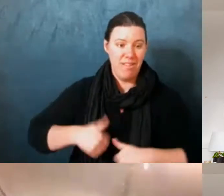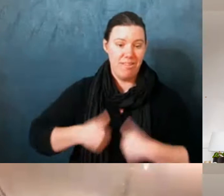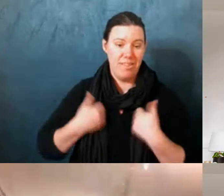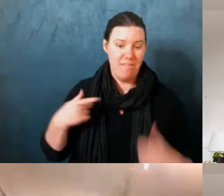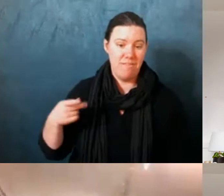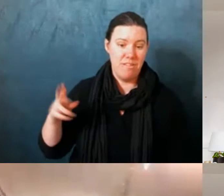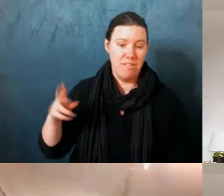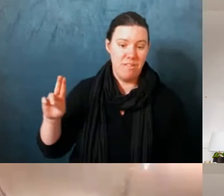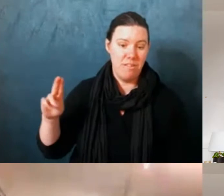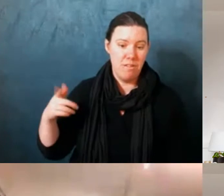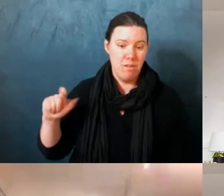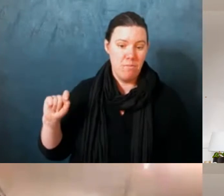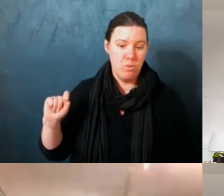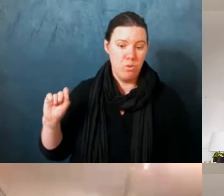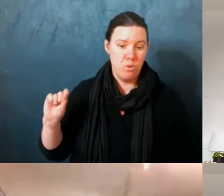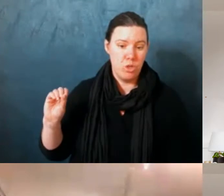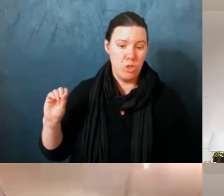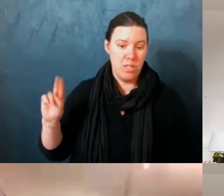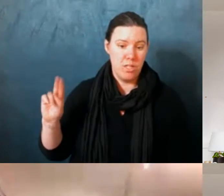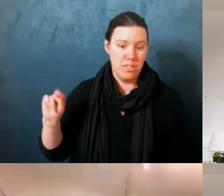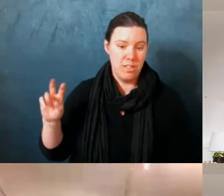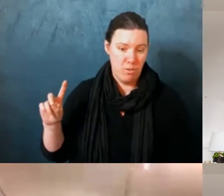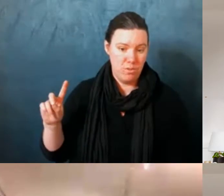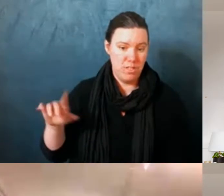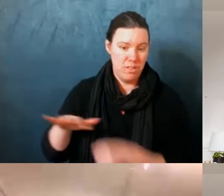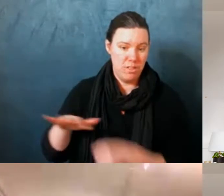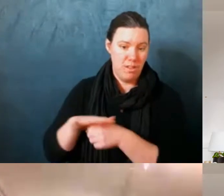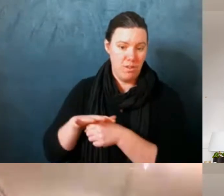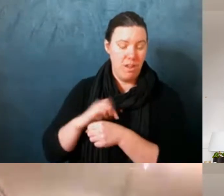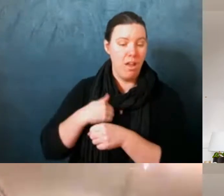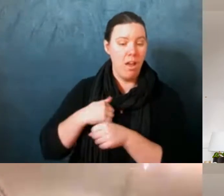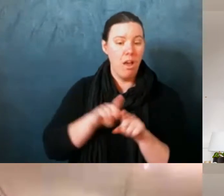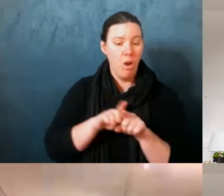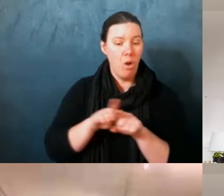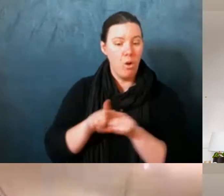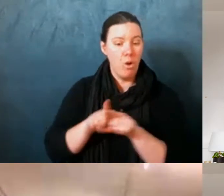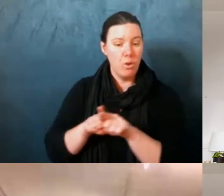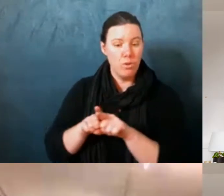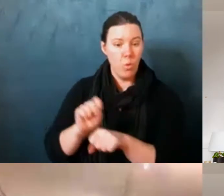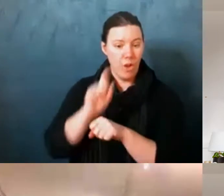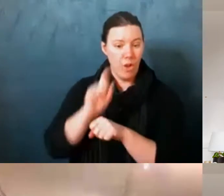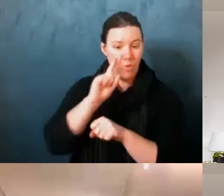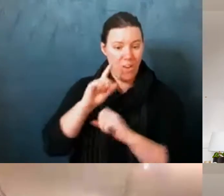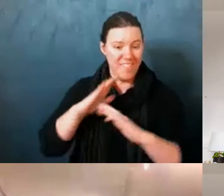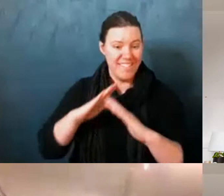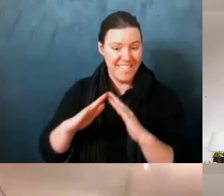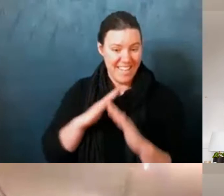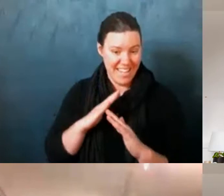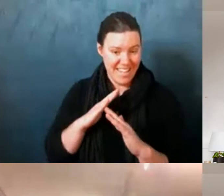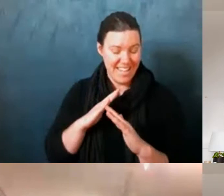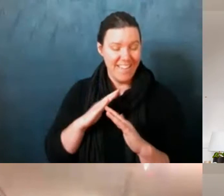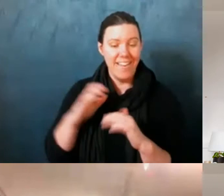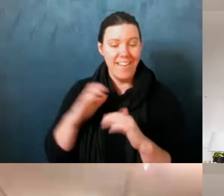I also serve the city as the Chair of Diversity, Equity, and Inclusion Commission for five years.